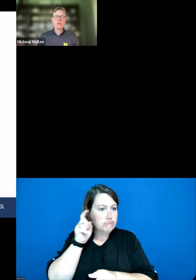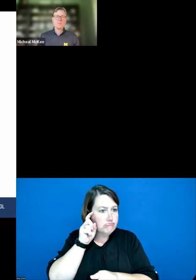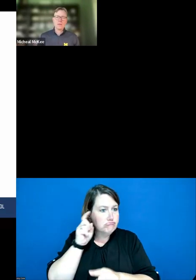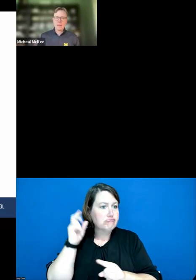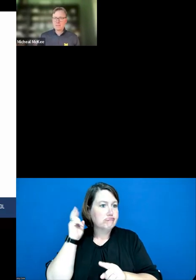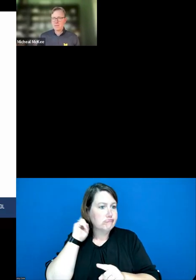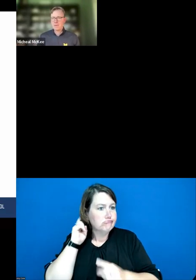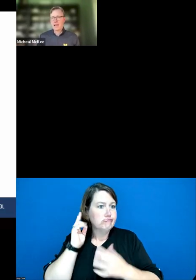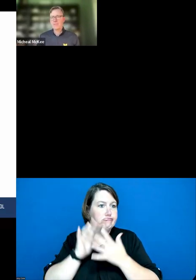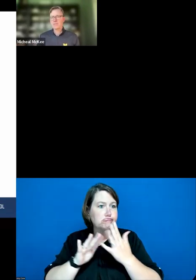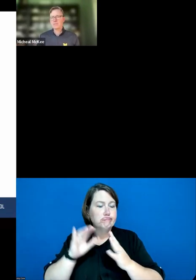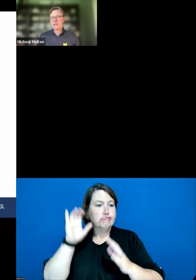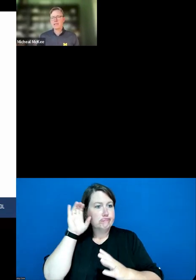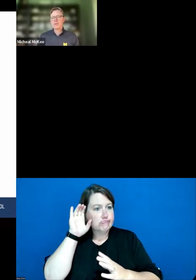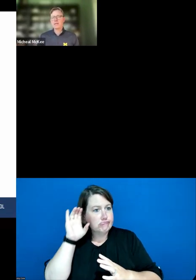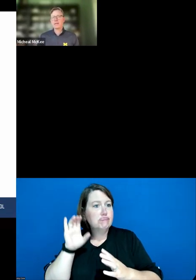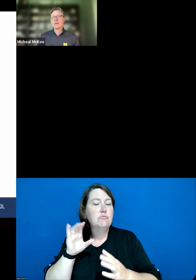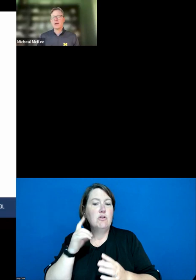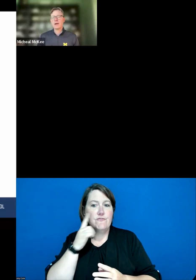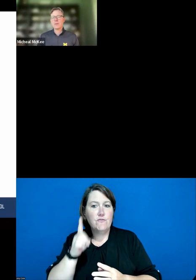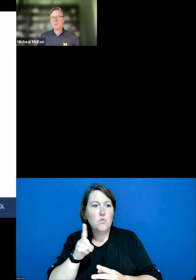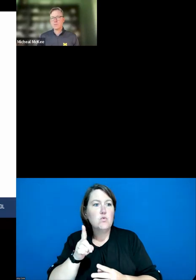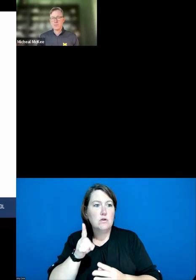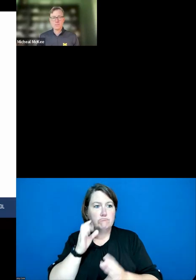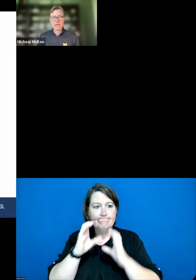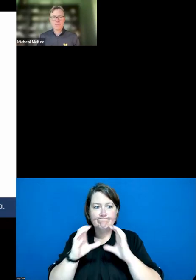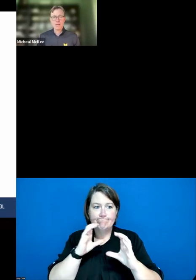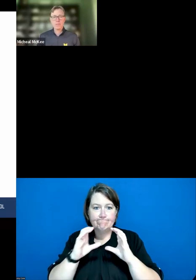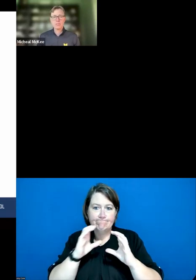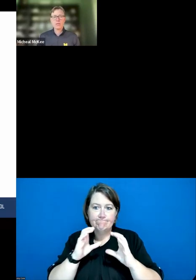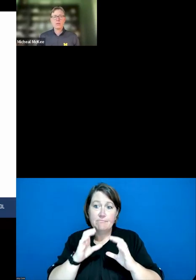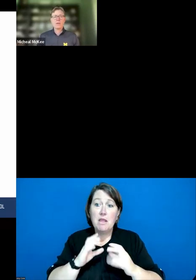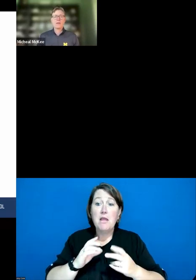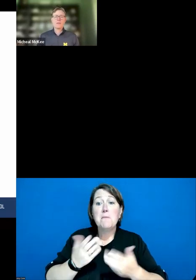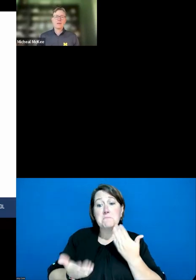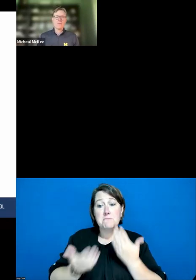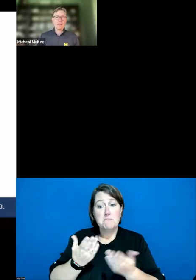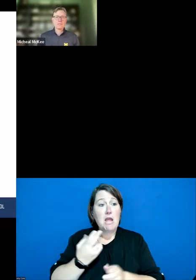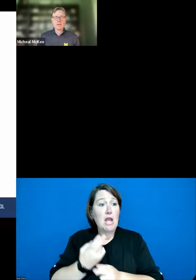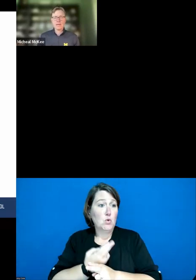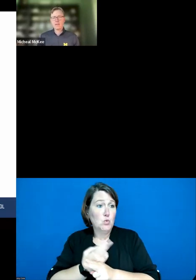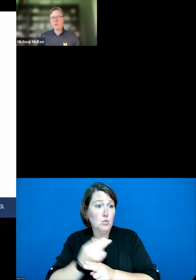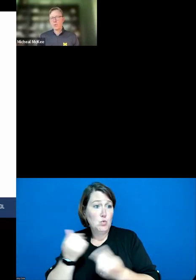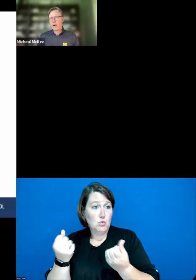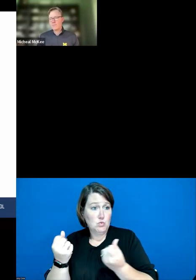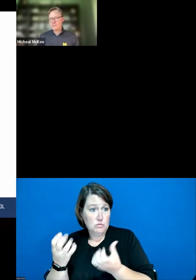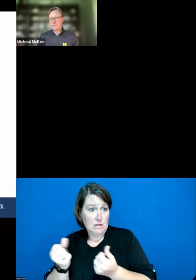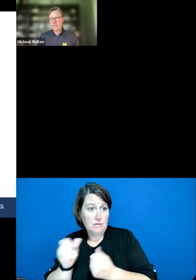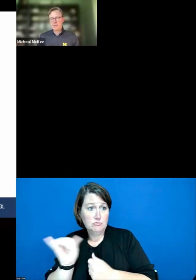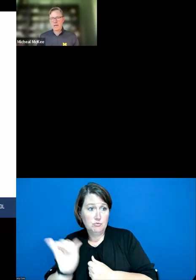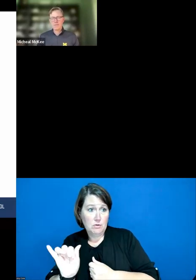They may still have a secondary use of sign language. And then, lastly, you will often see a lot